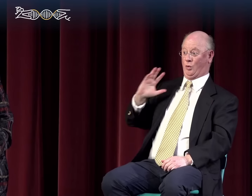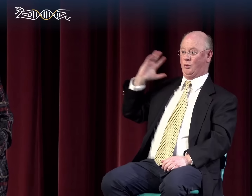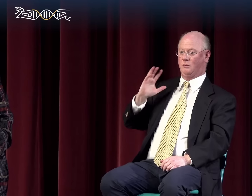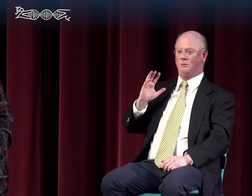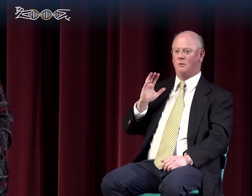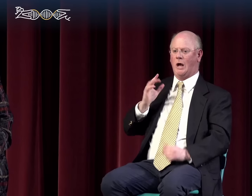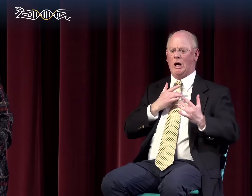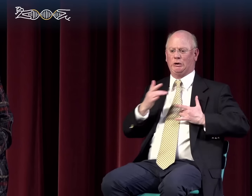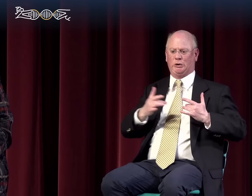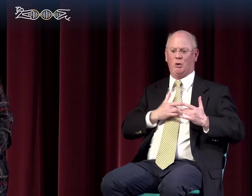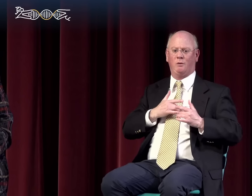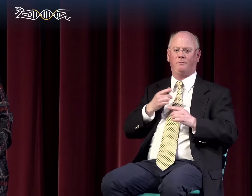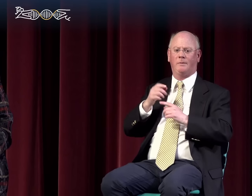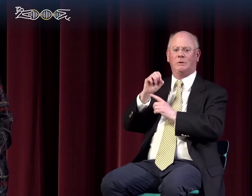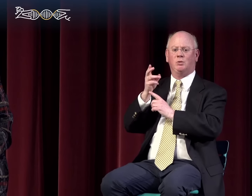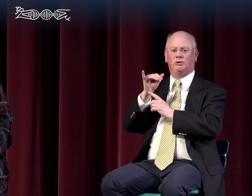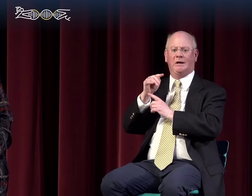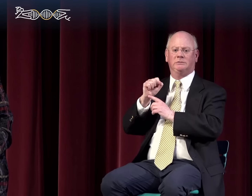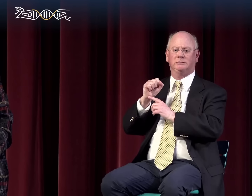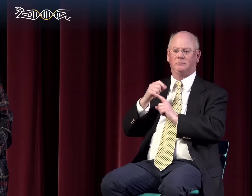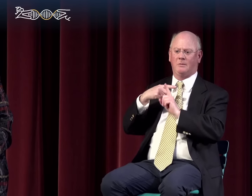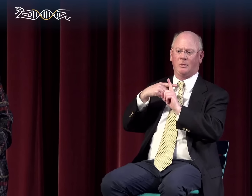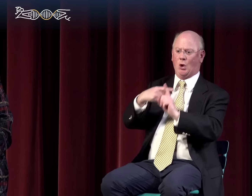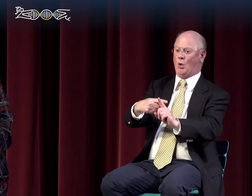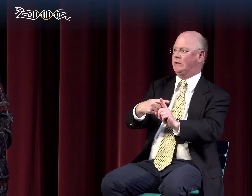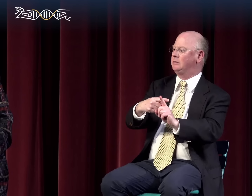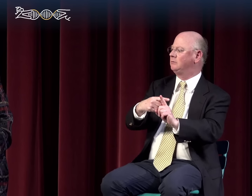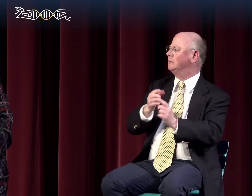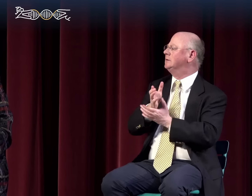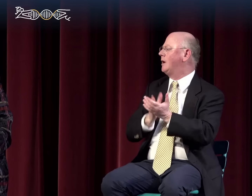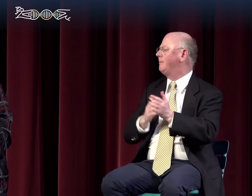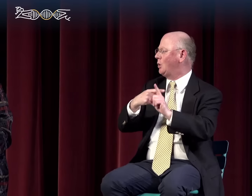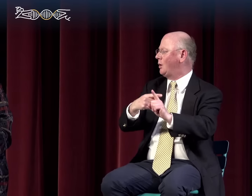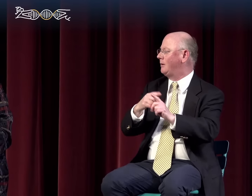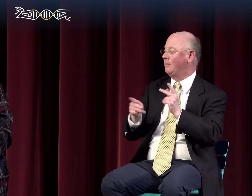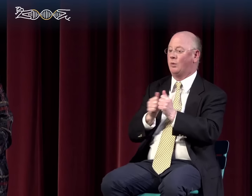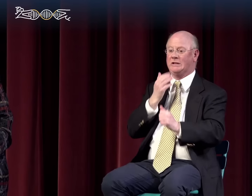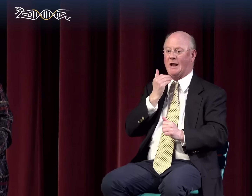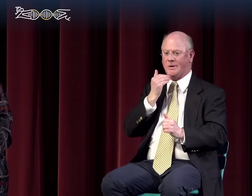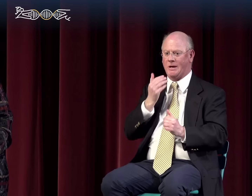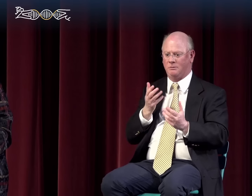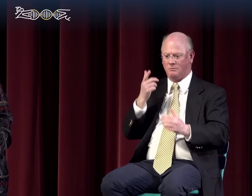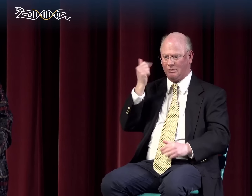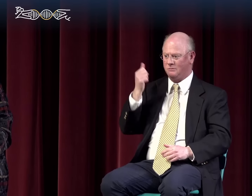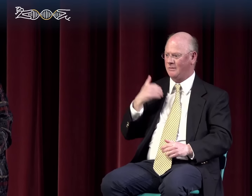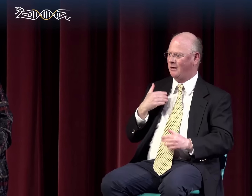eugenicists. Some were targeted because they had these health problems and